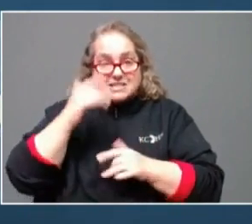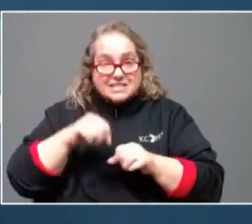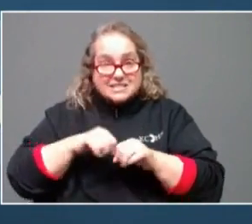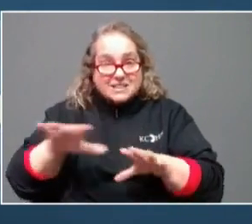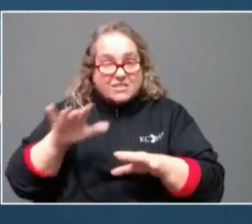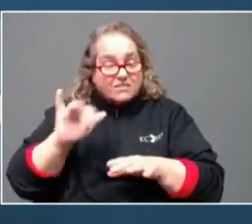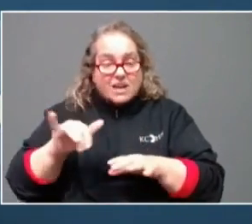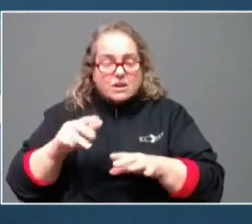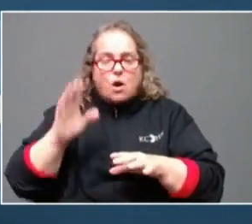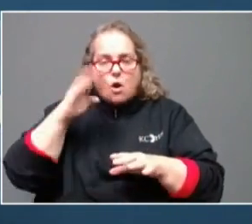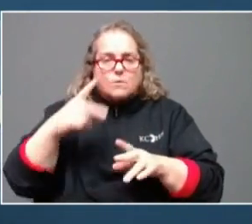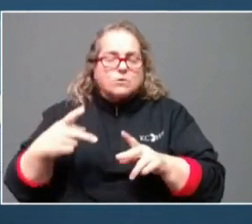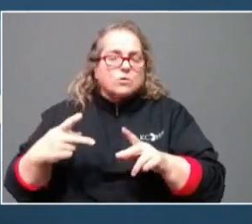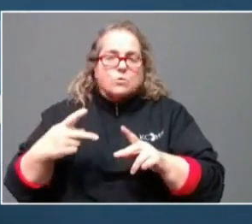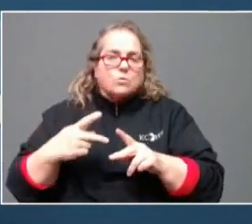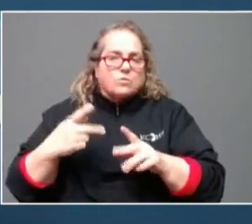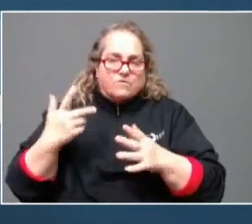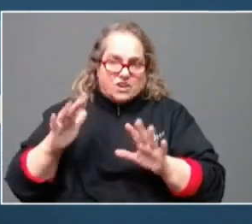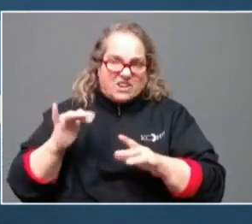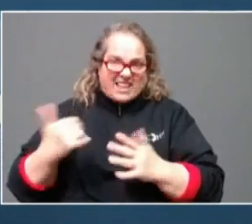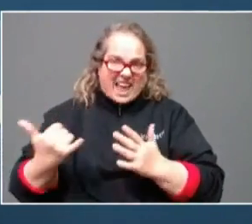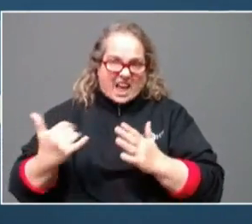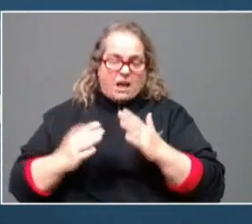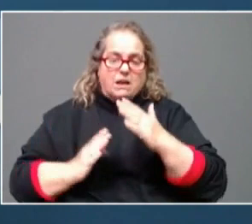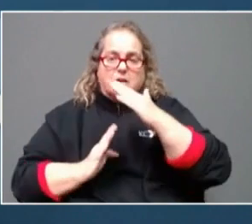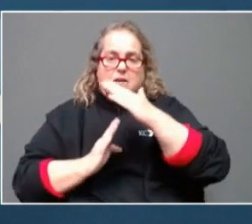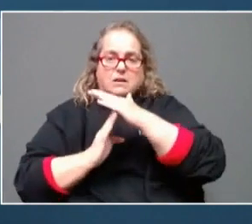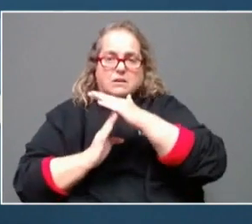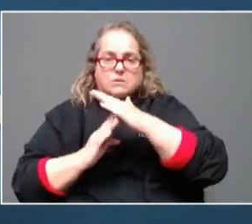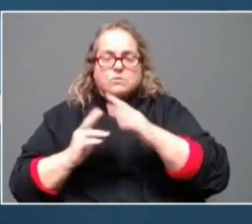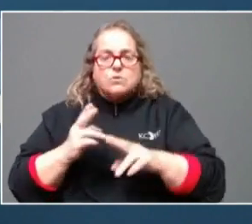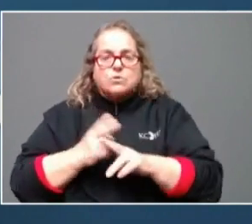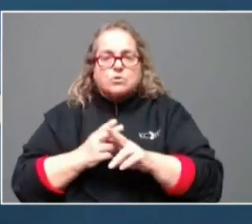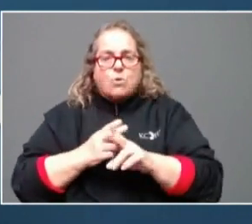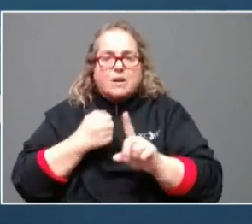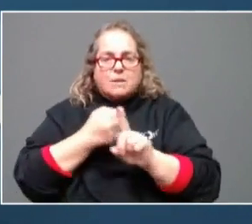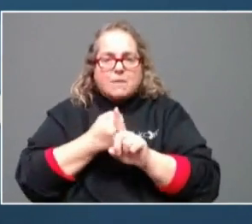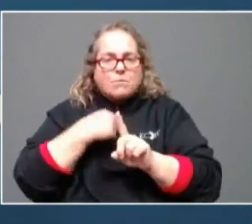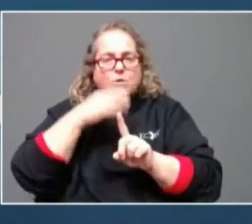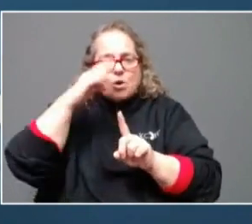having a short term impact. But again we hope to be turning the corner uh